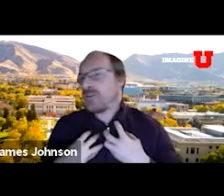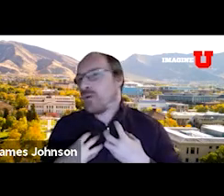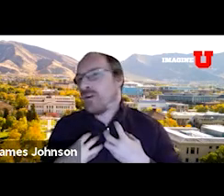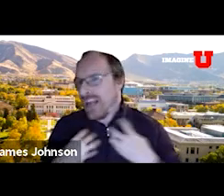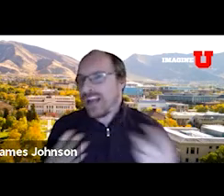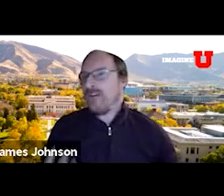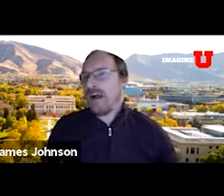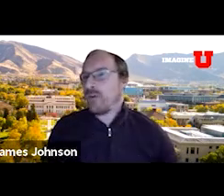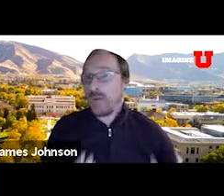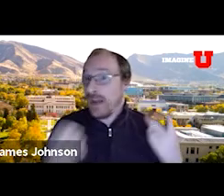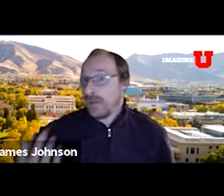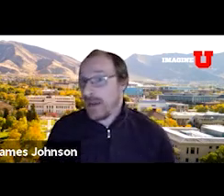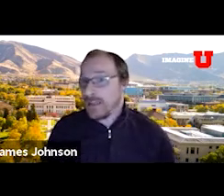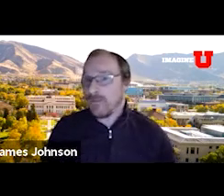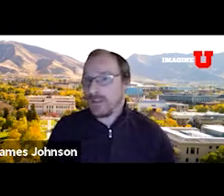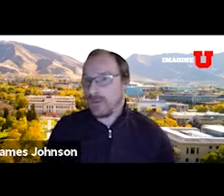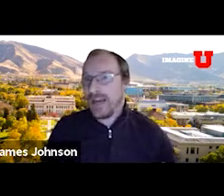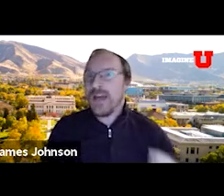with the world and they can interact with me, and I can make a difference.